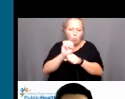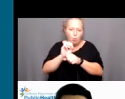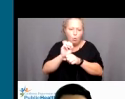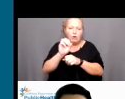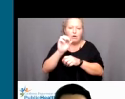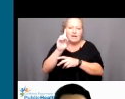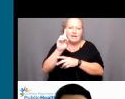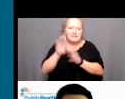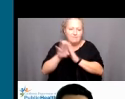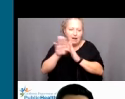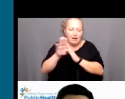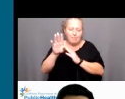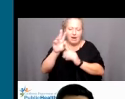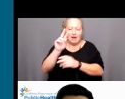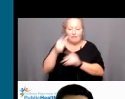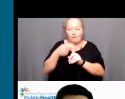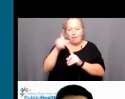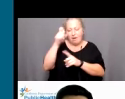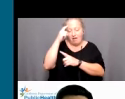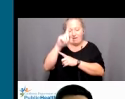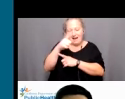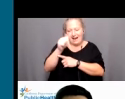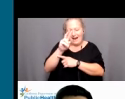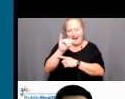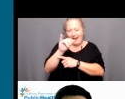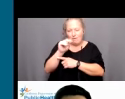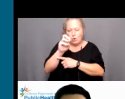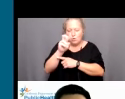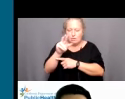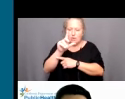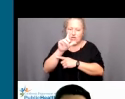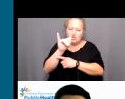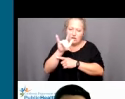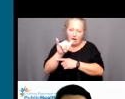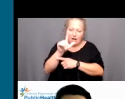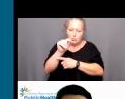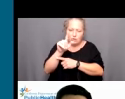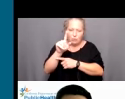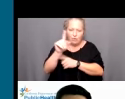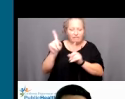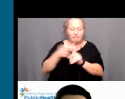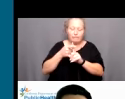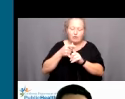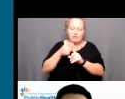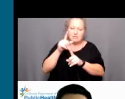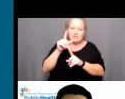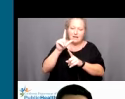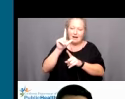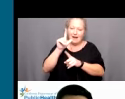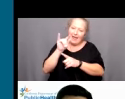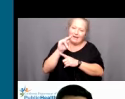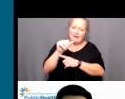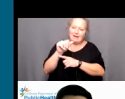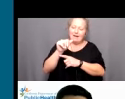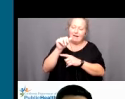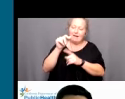in July 2021. The secretary is the first Latina to serve as the California Labor Secretary.